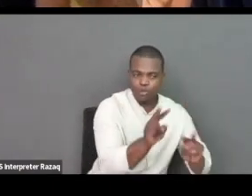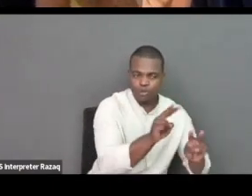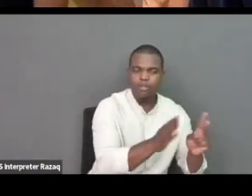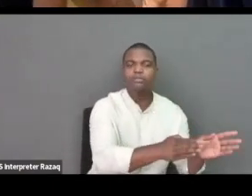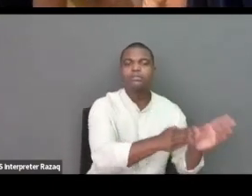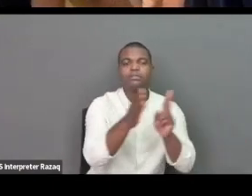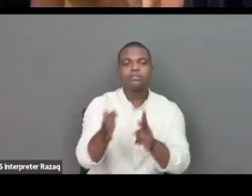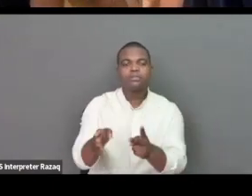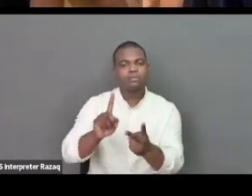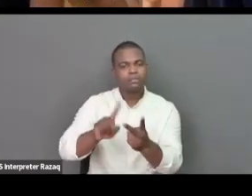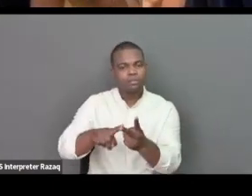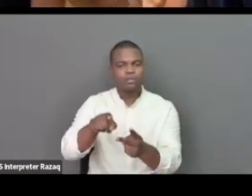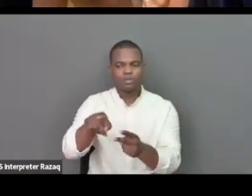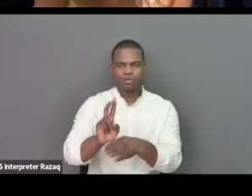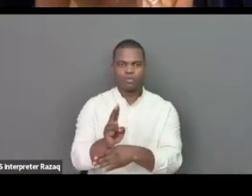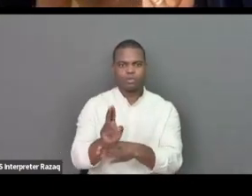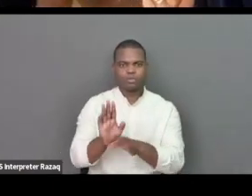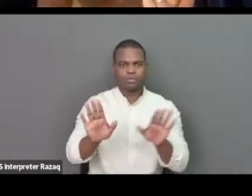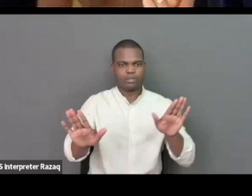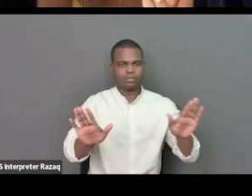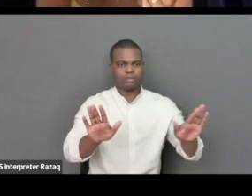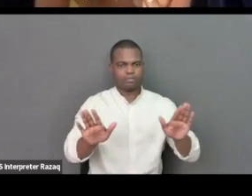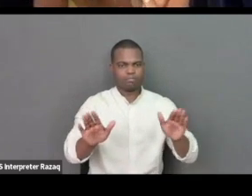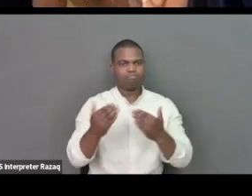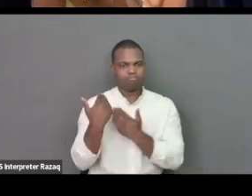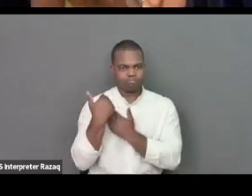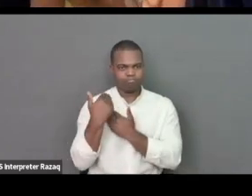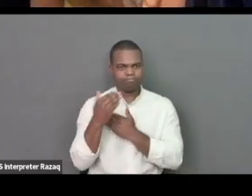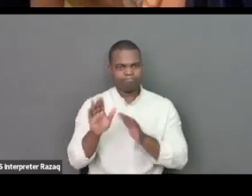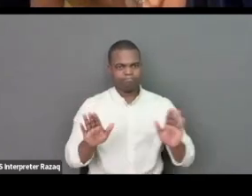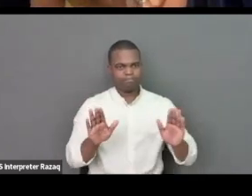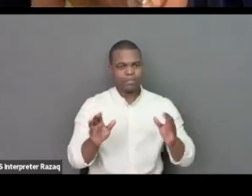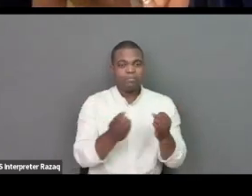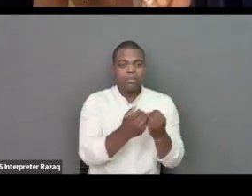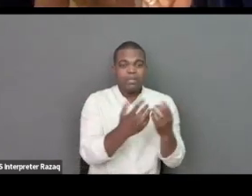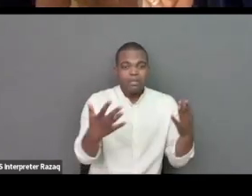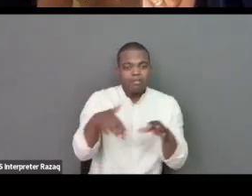them, of course. But for the users, the jury is still out